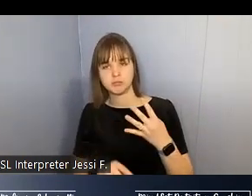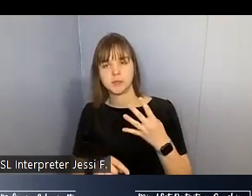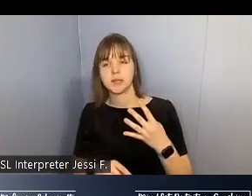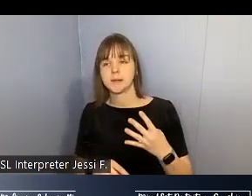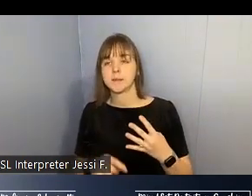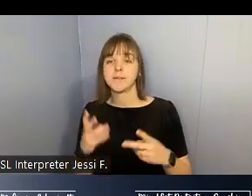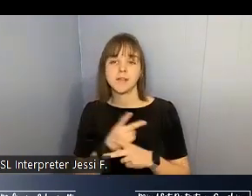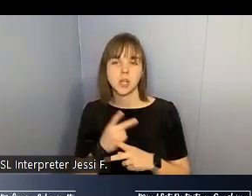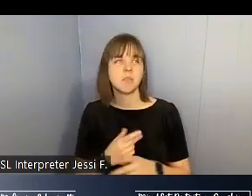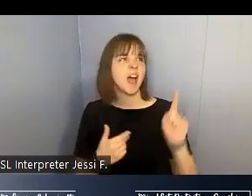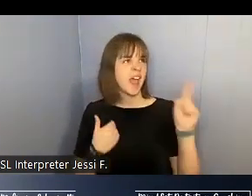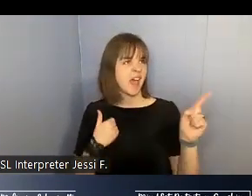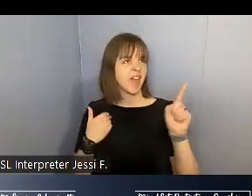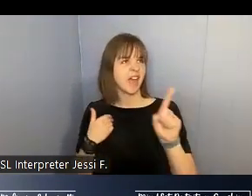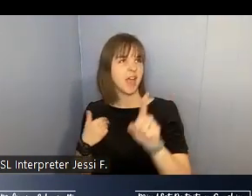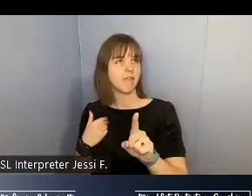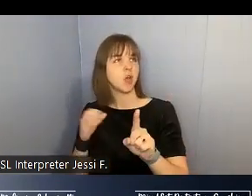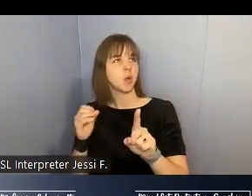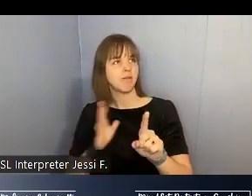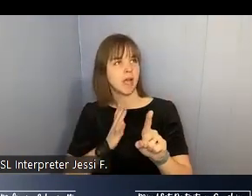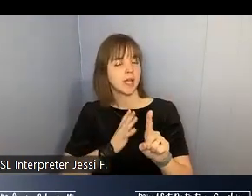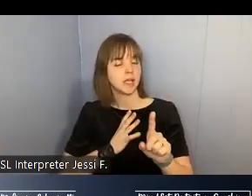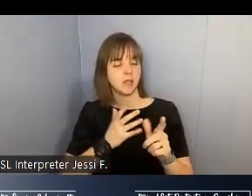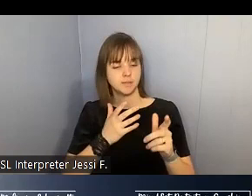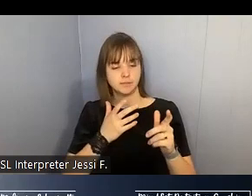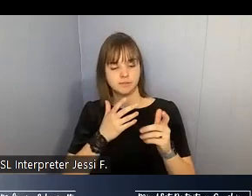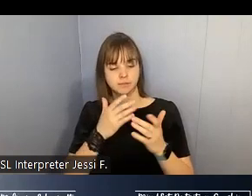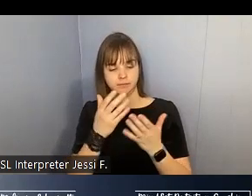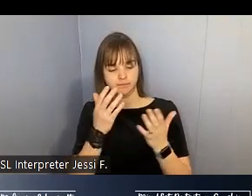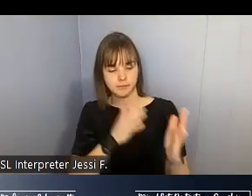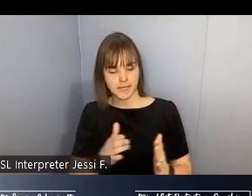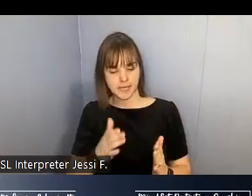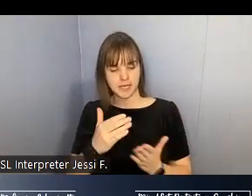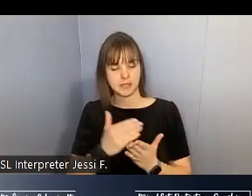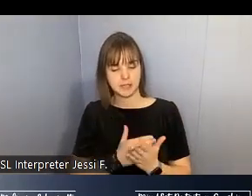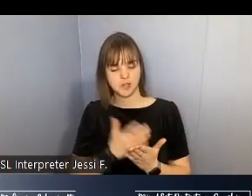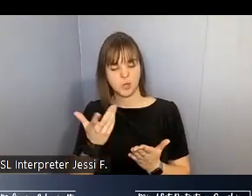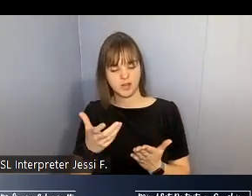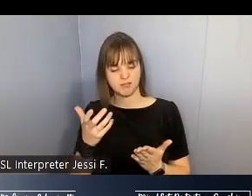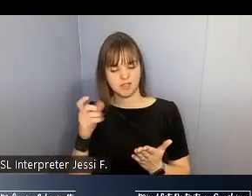See what you already have, so you're not double booking. Go shopping. And then you need to block time to do some prep.